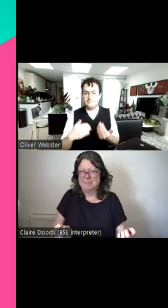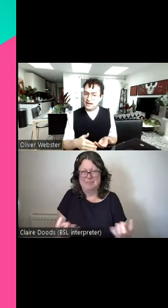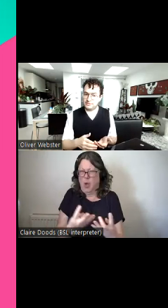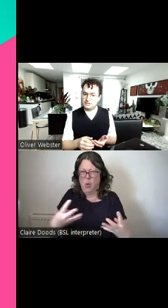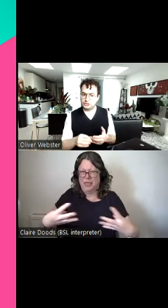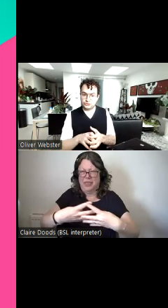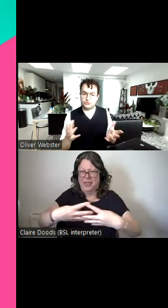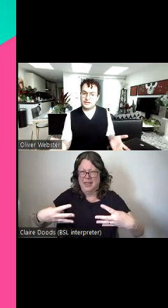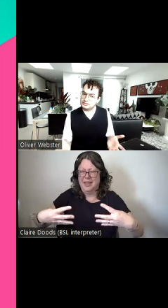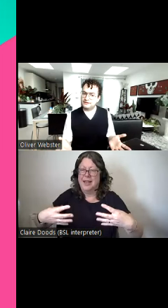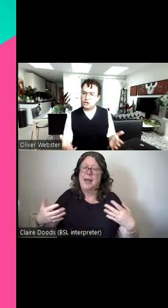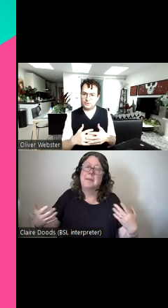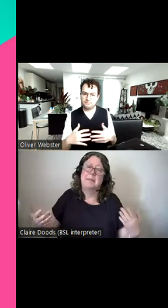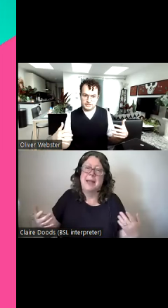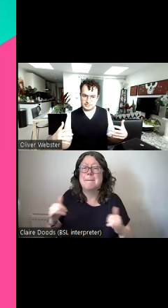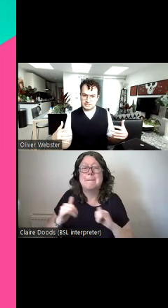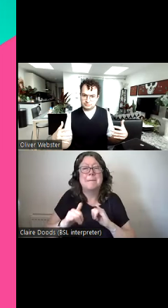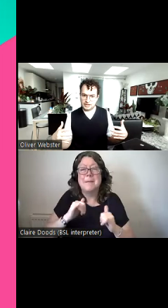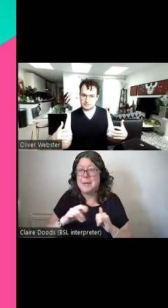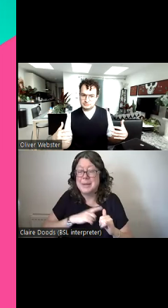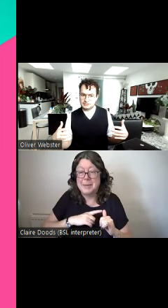It might be that you created the video with burnt-in subtitles,